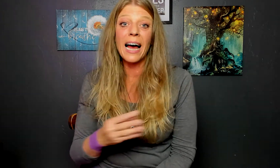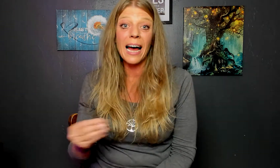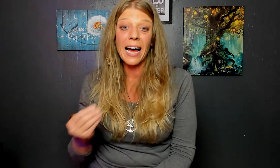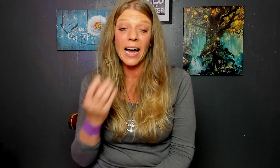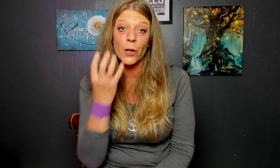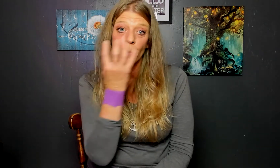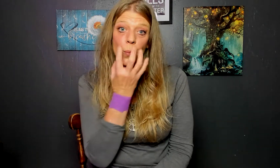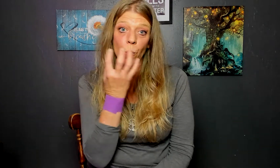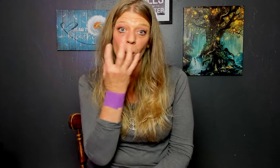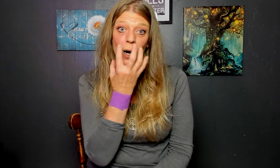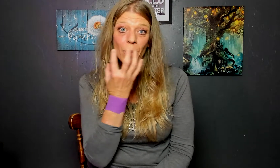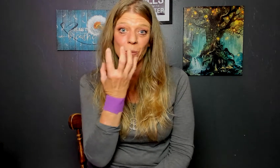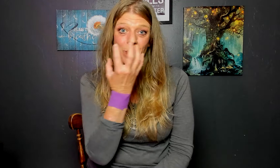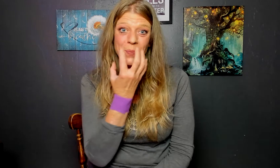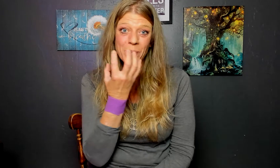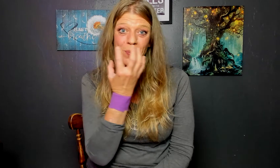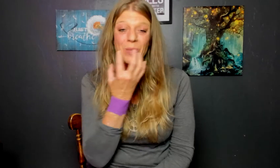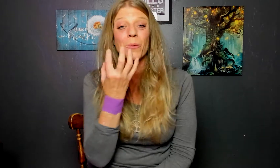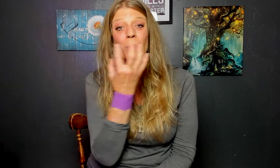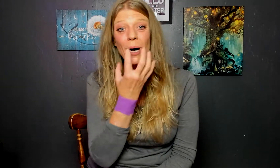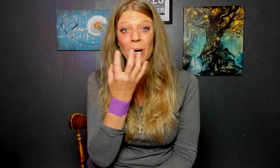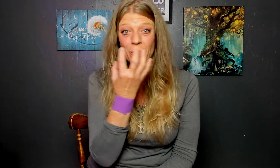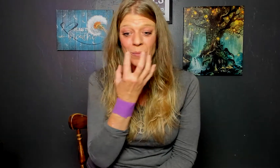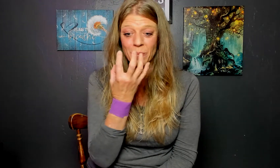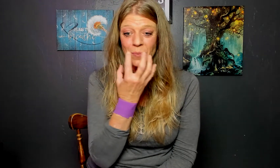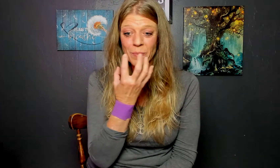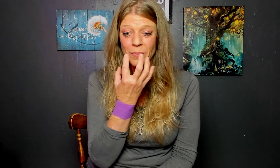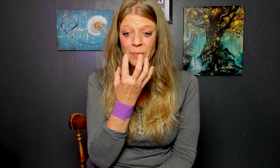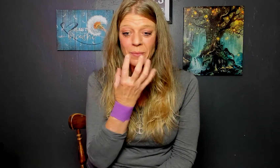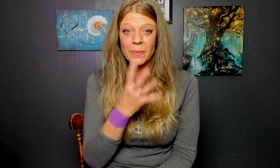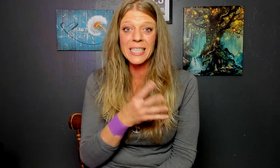And WARM. WARM.